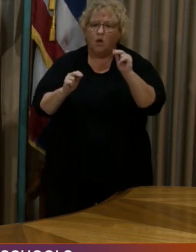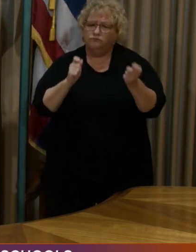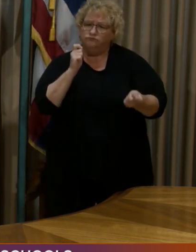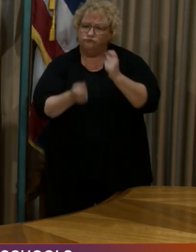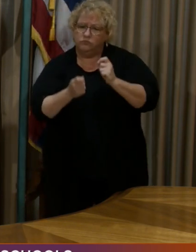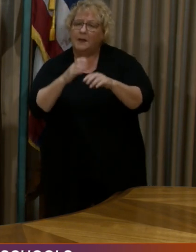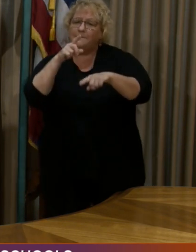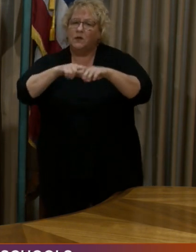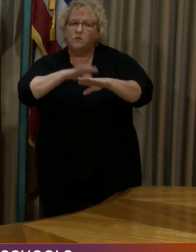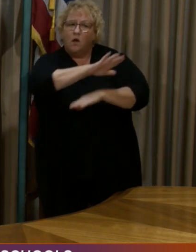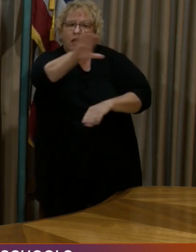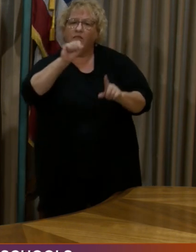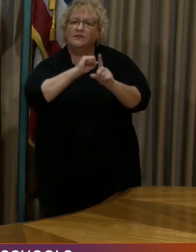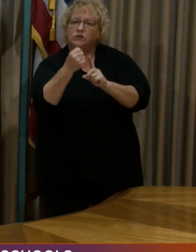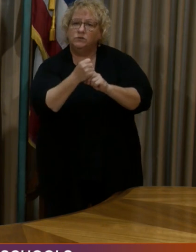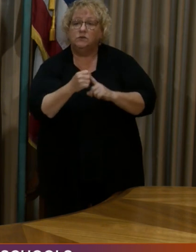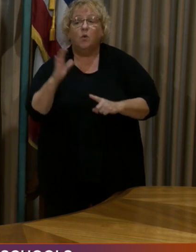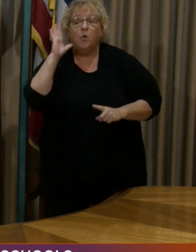LIVING DOCUMENT AND WILL UNDERGO